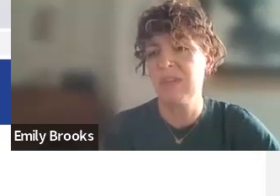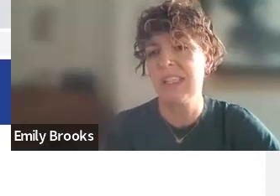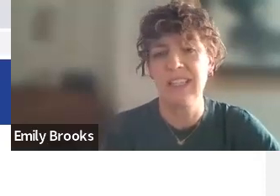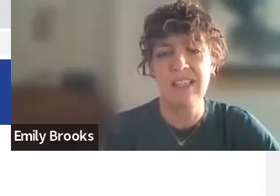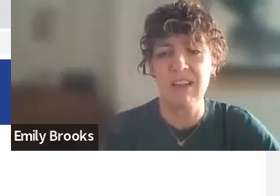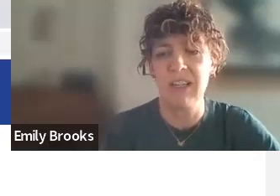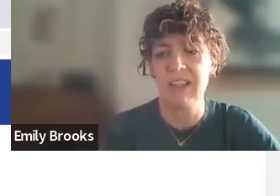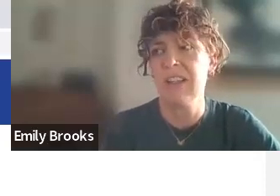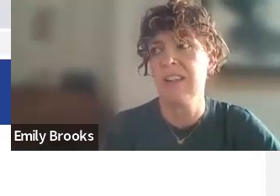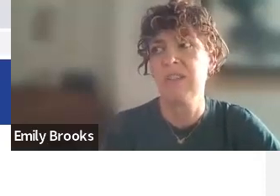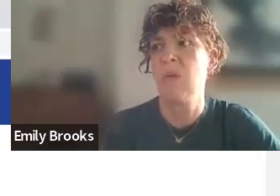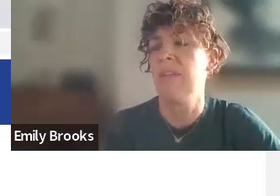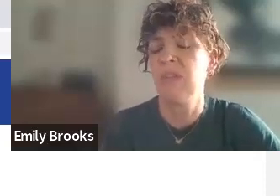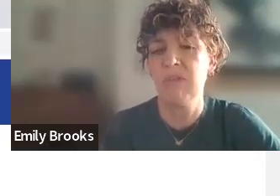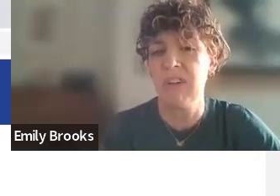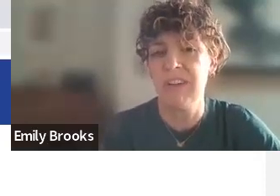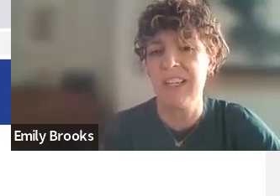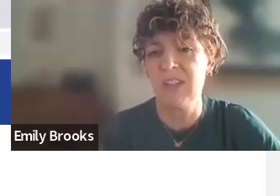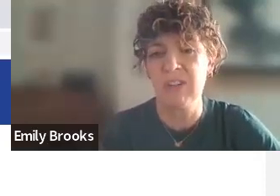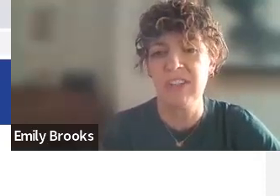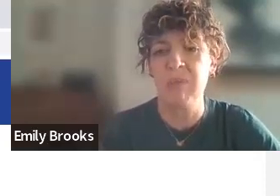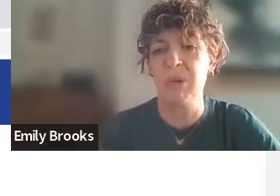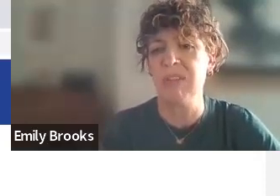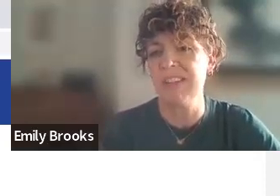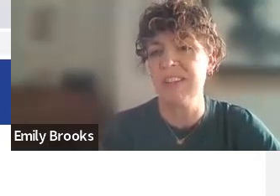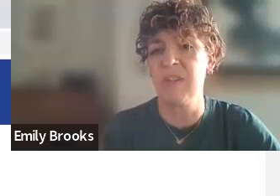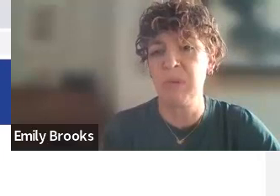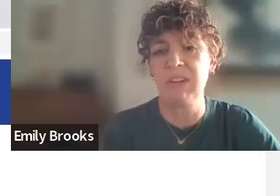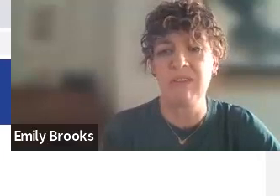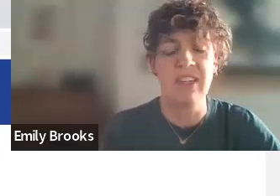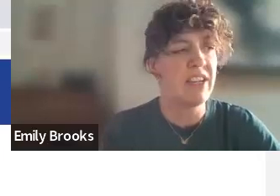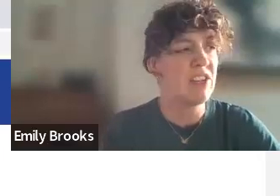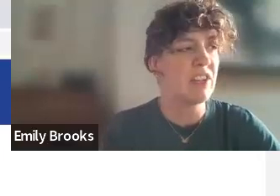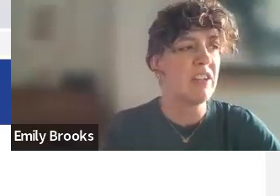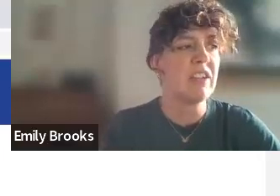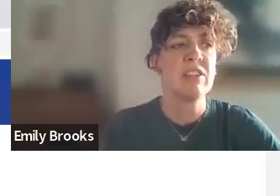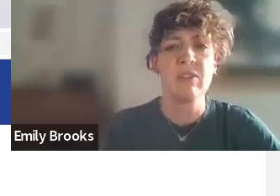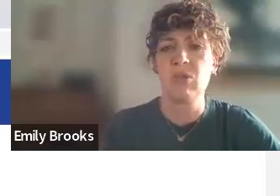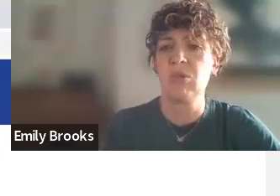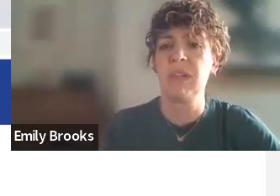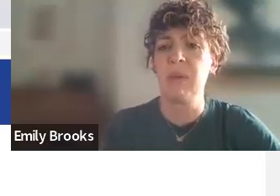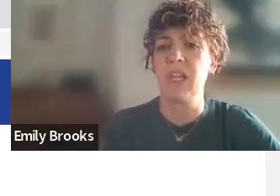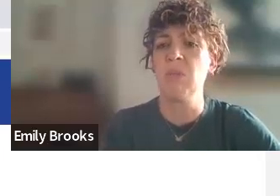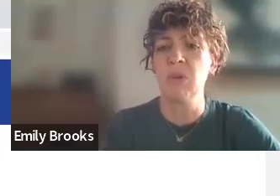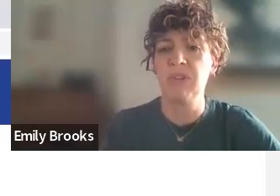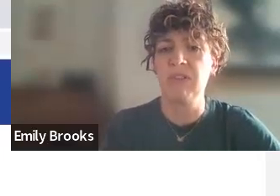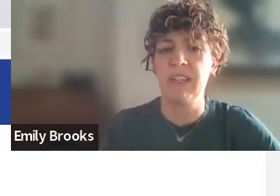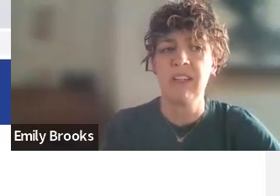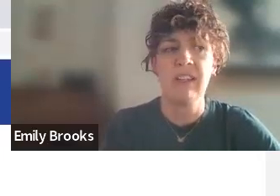Obviously, things like quite a few of our aetiologies have progressive in nature. It's talking about you monitoring.